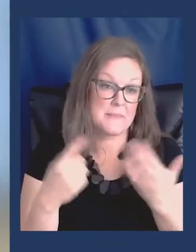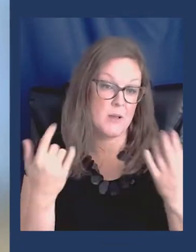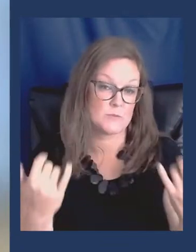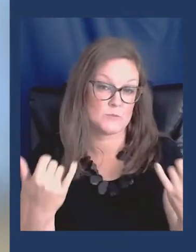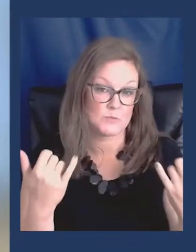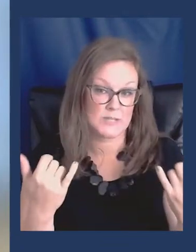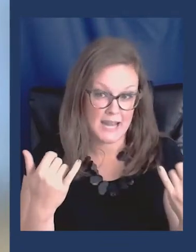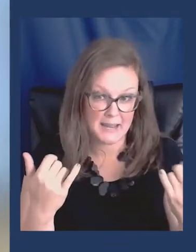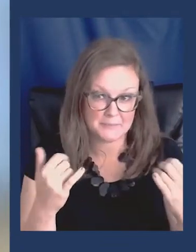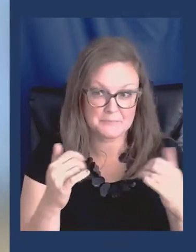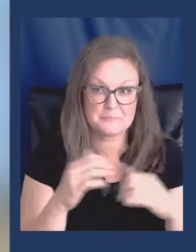here.